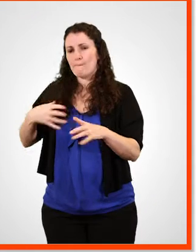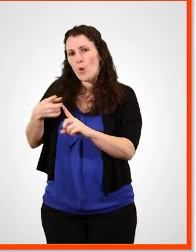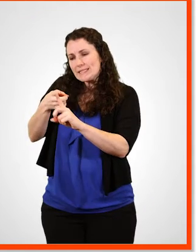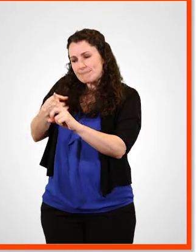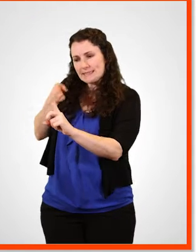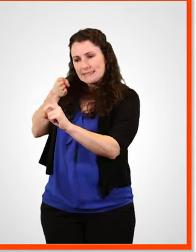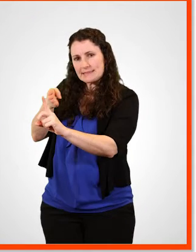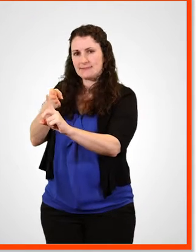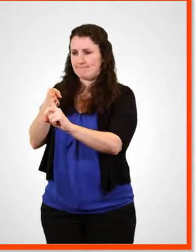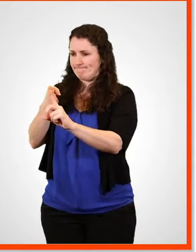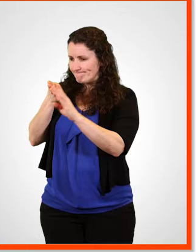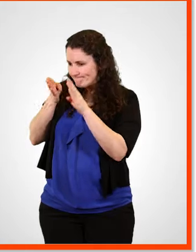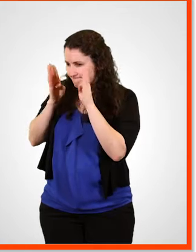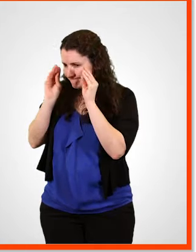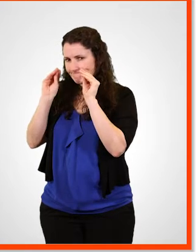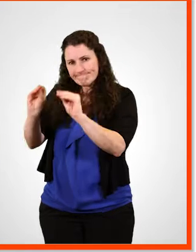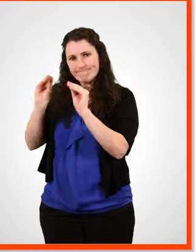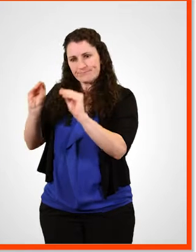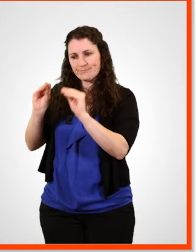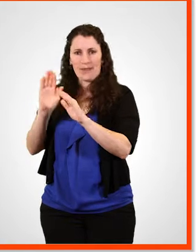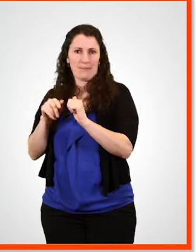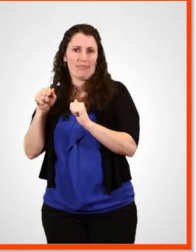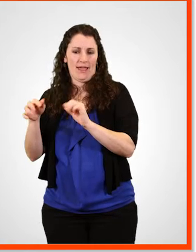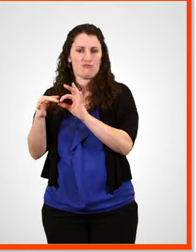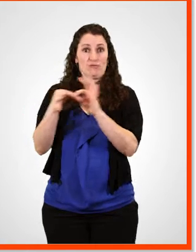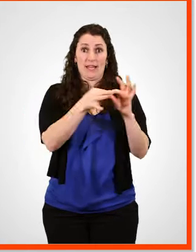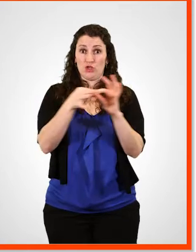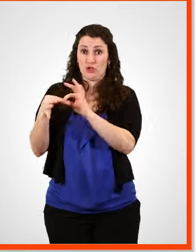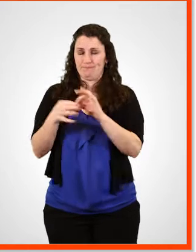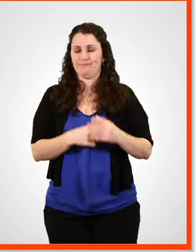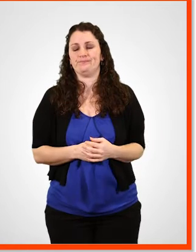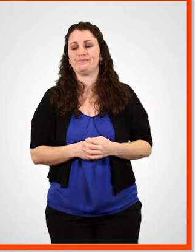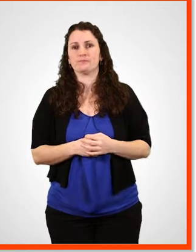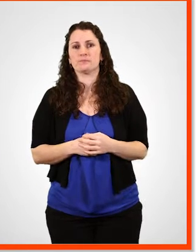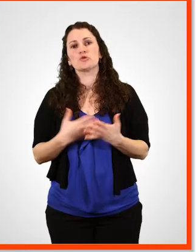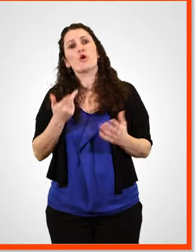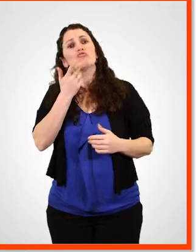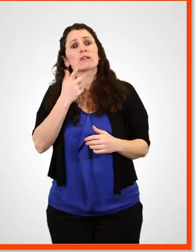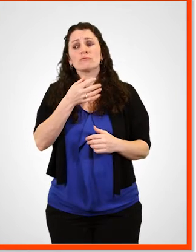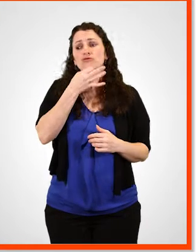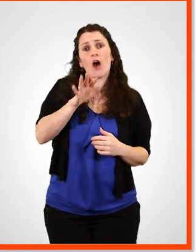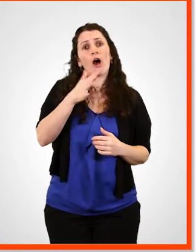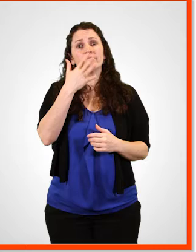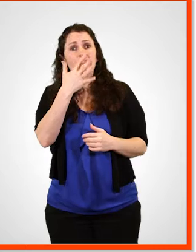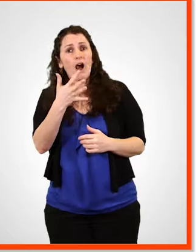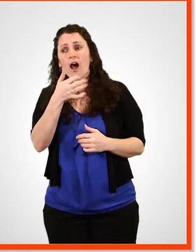real direct and systematic instruction happening here. So with a child that's 5 to 6 years of age,